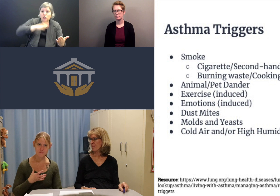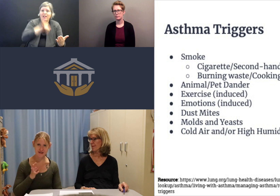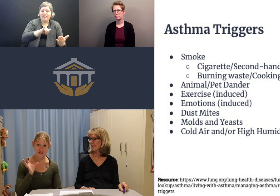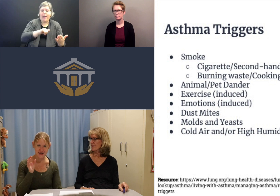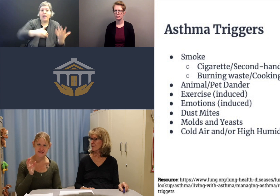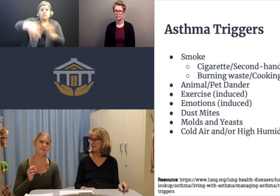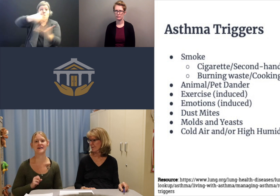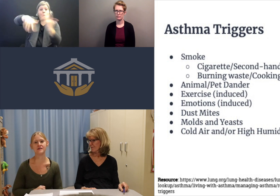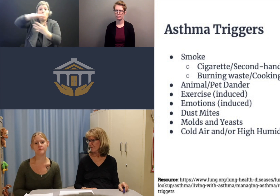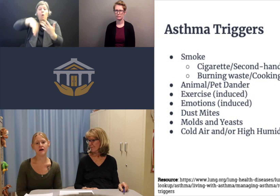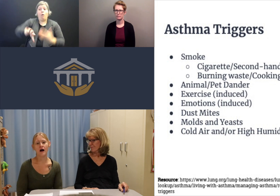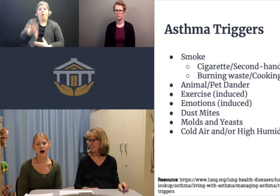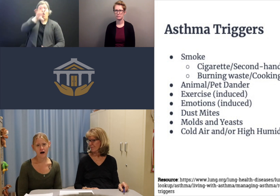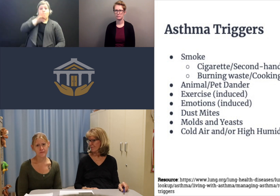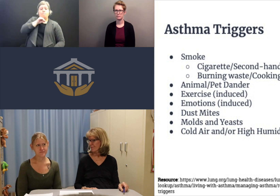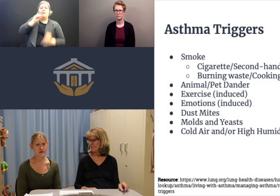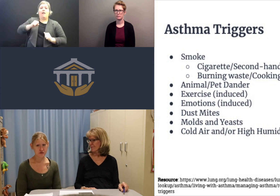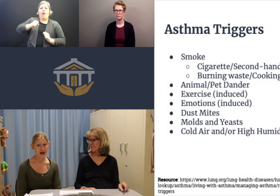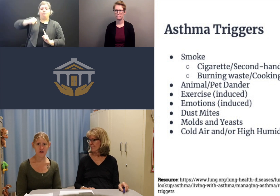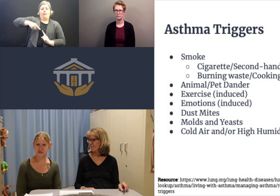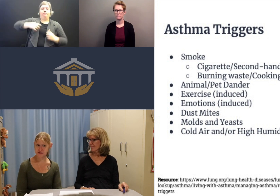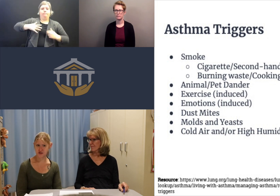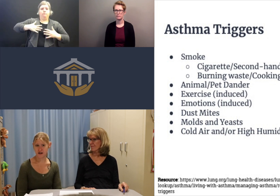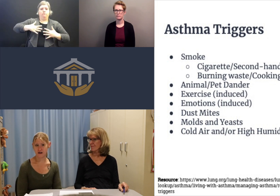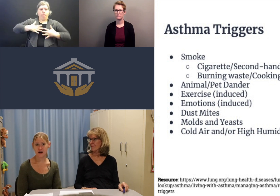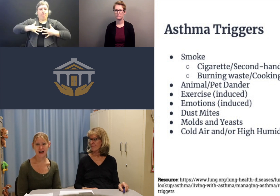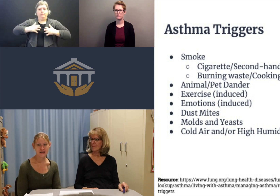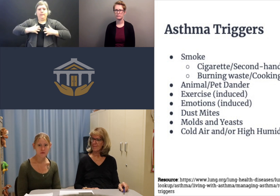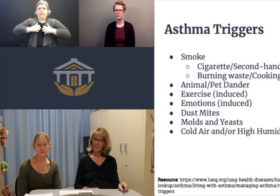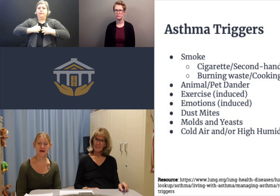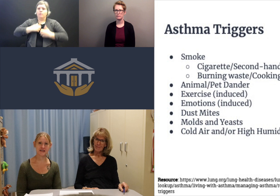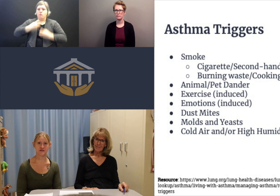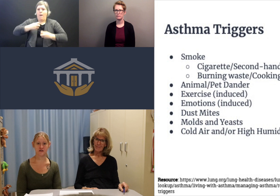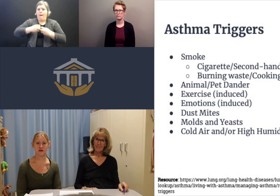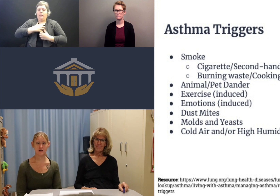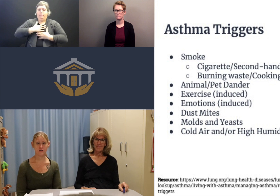makes it kind of spasm so that causes the trigger. Animal and pet dander. You know a